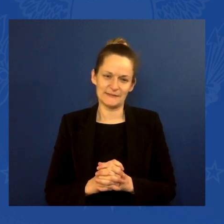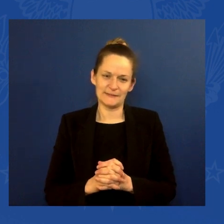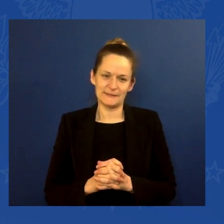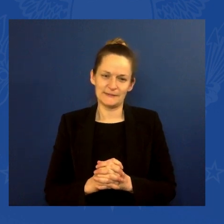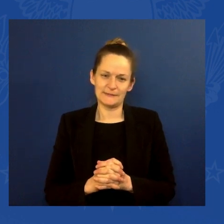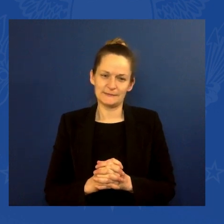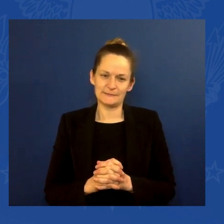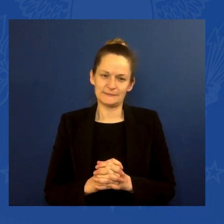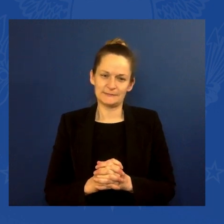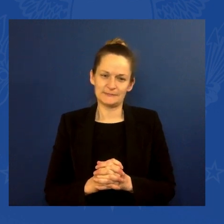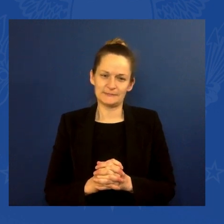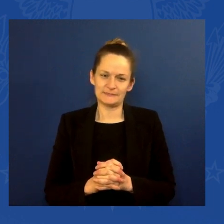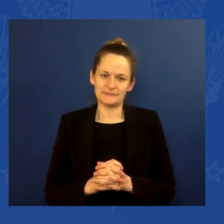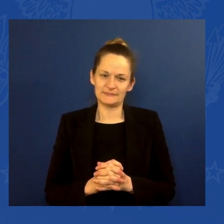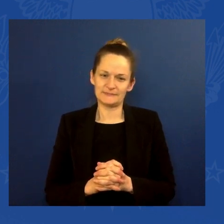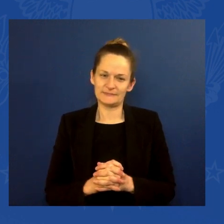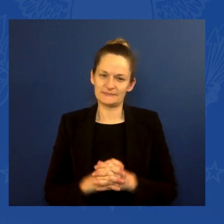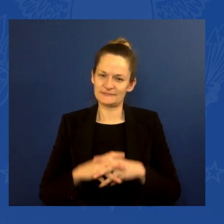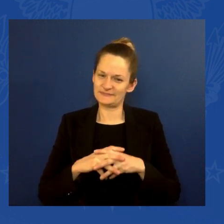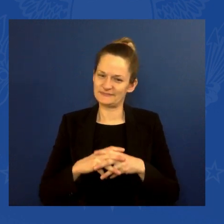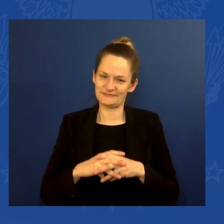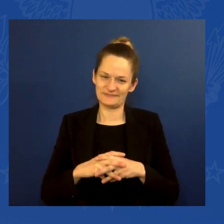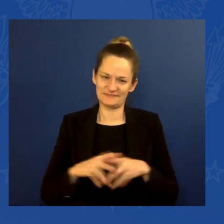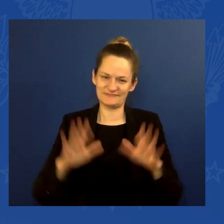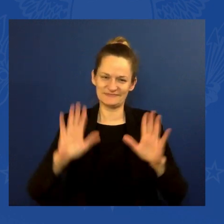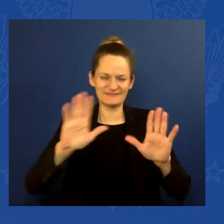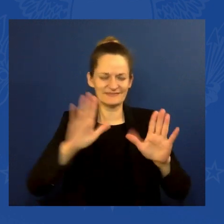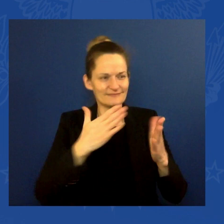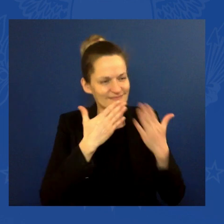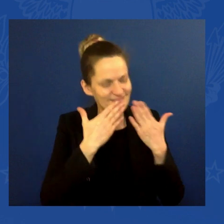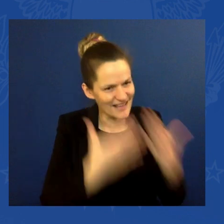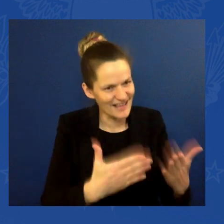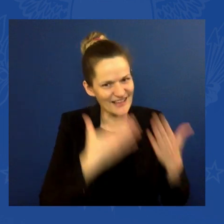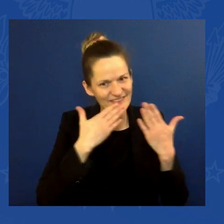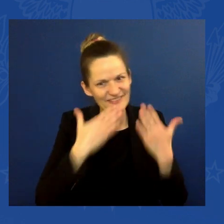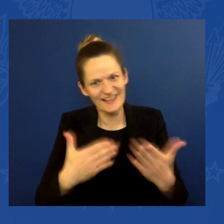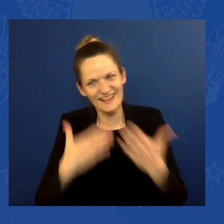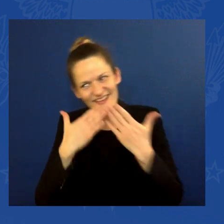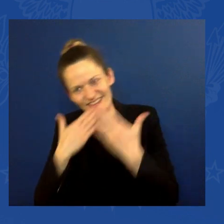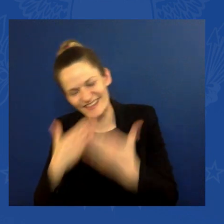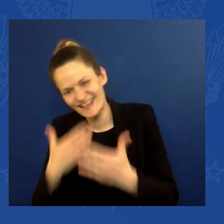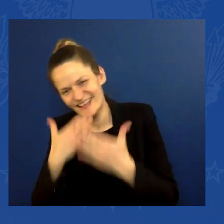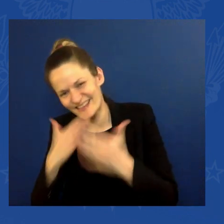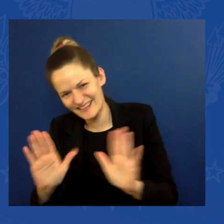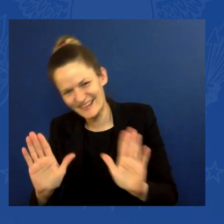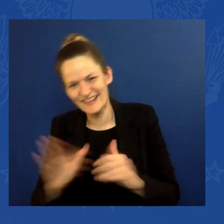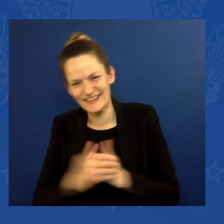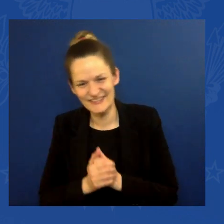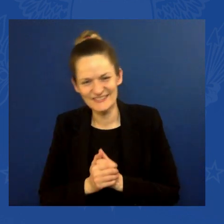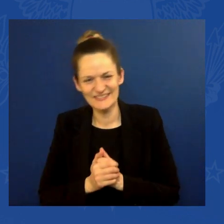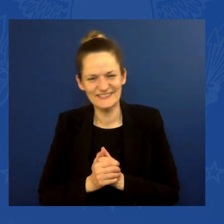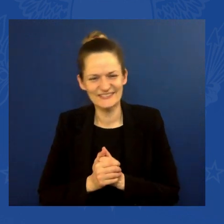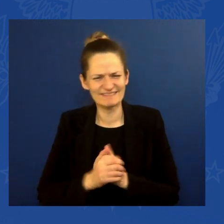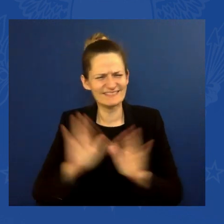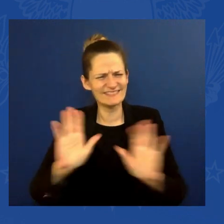Thank you, thank you, thank you. Thank you, thank you, thank you. Really. Please. Thank you.